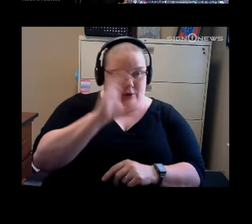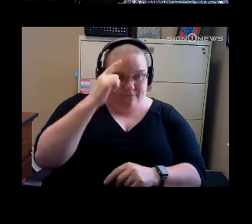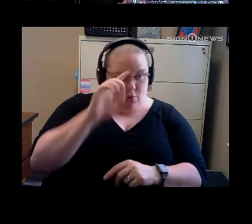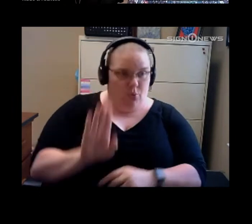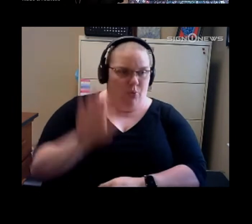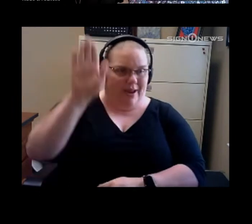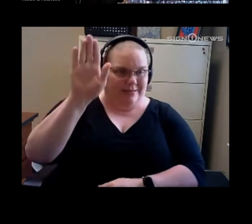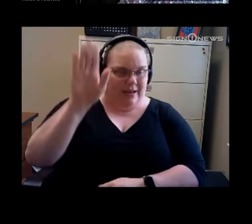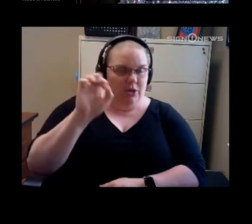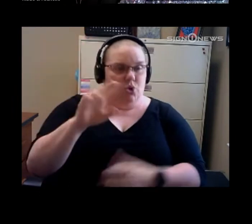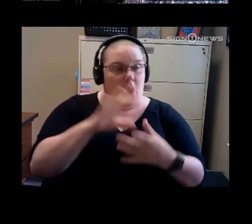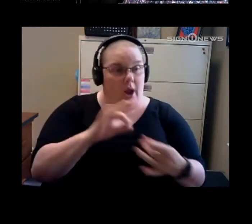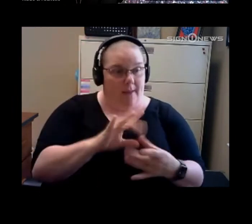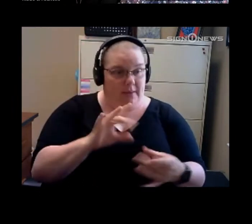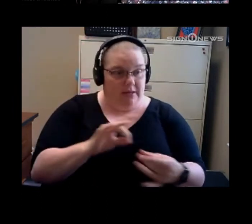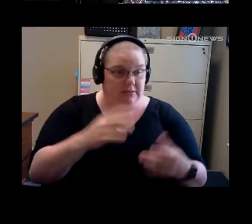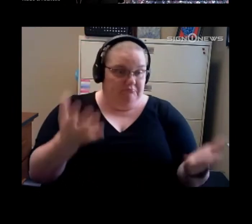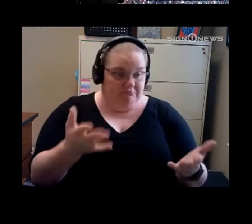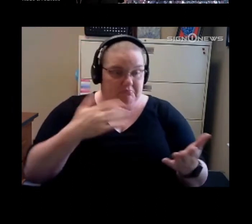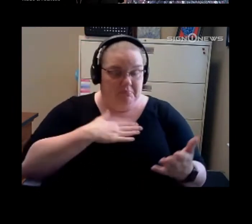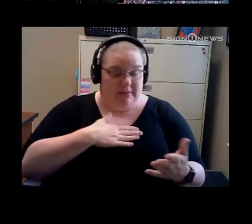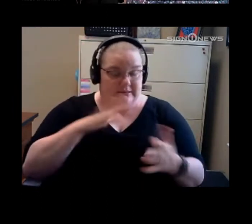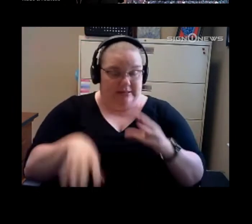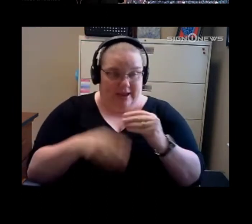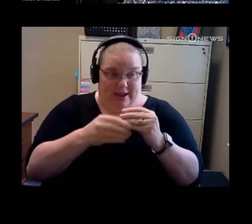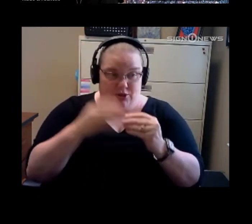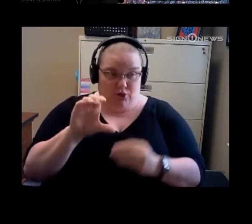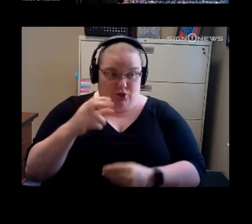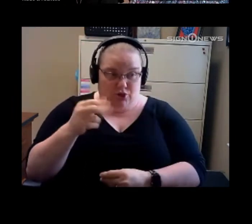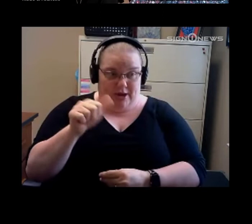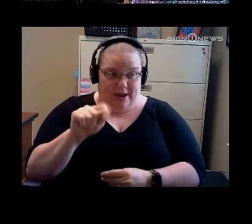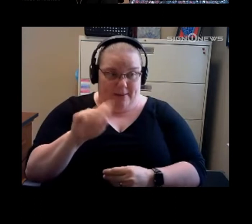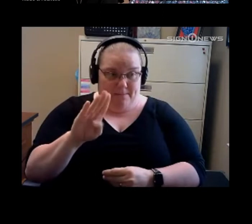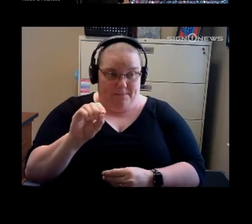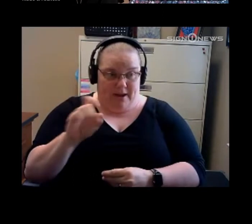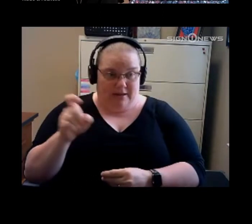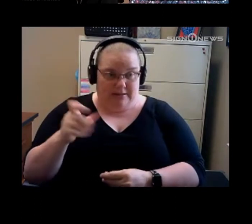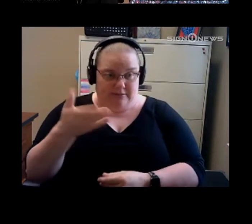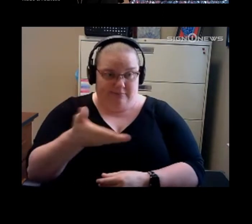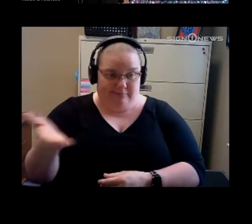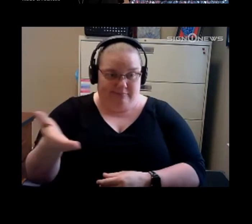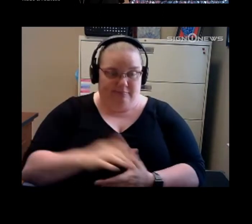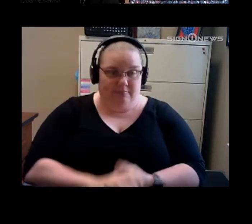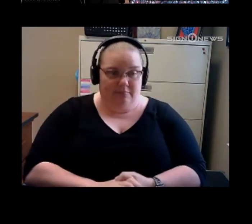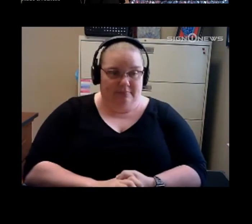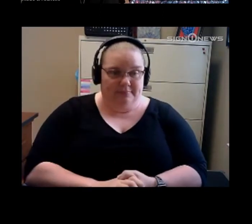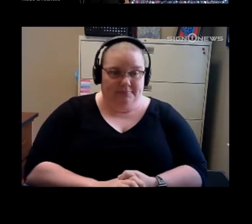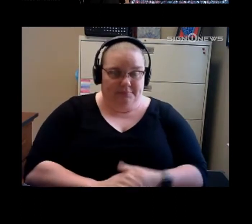um or comments you can put them in the chat box while we're working on the forms um